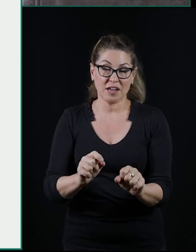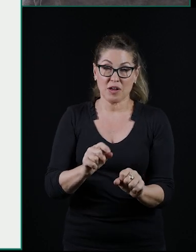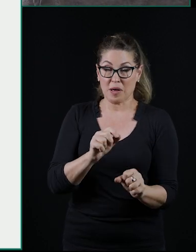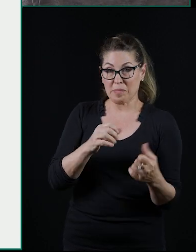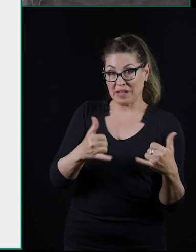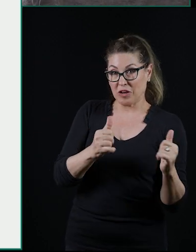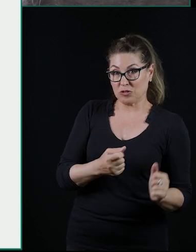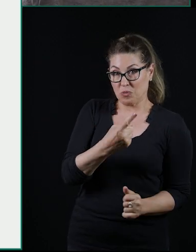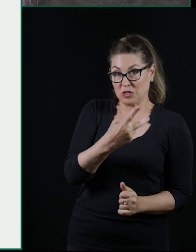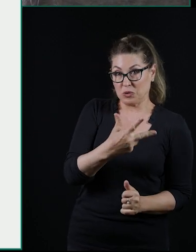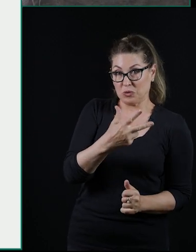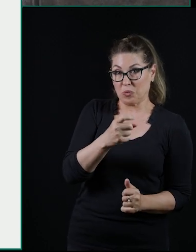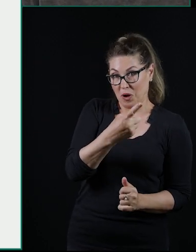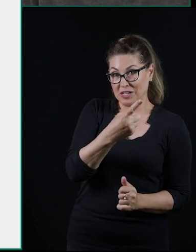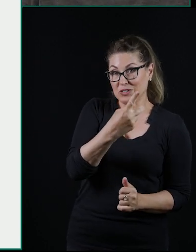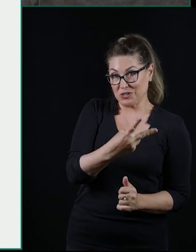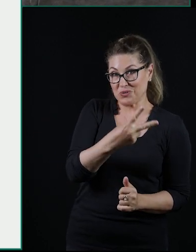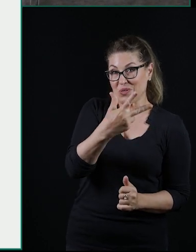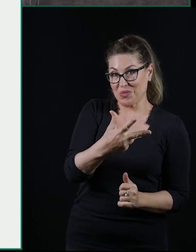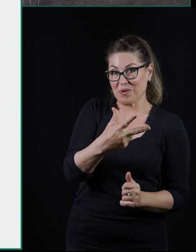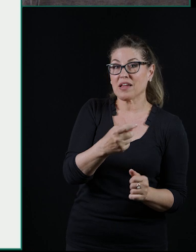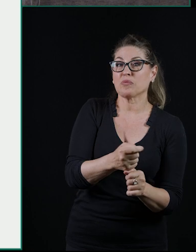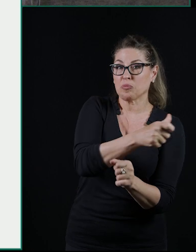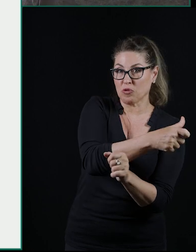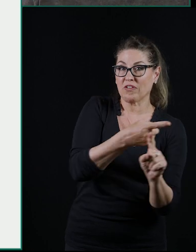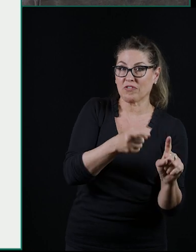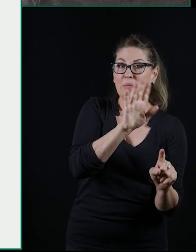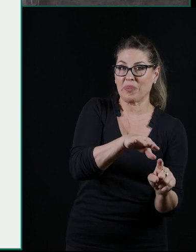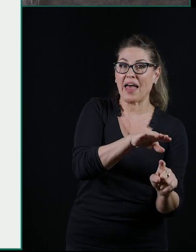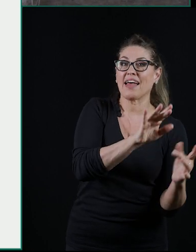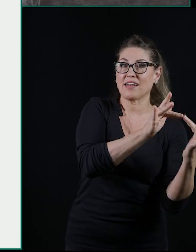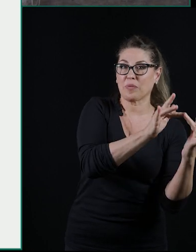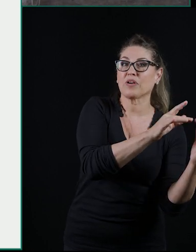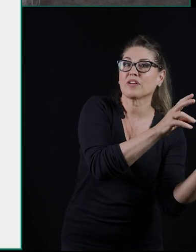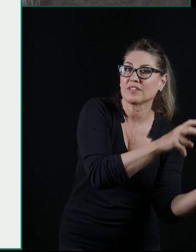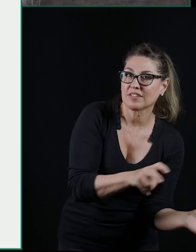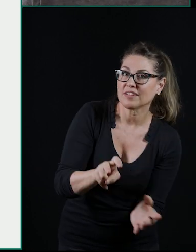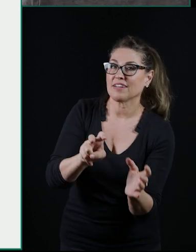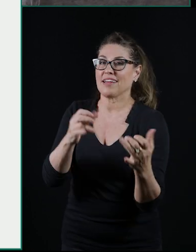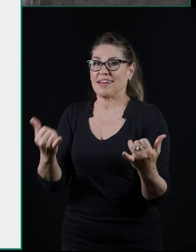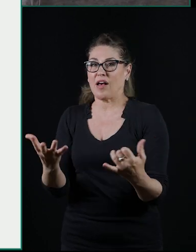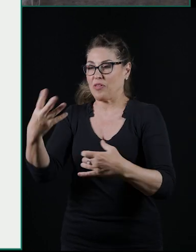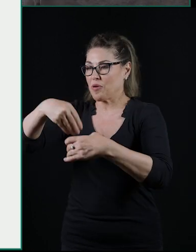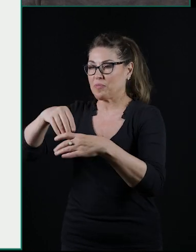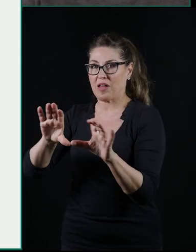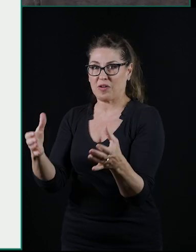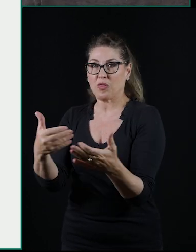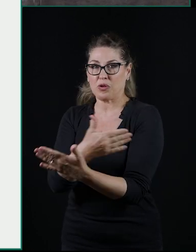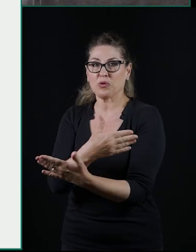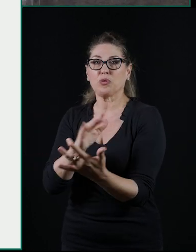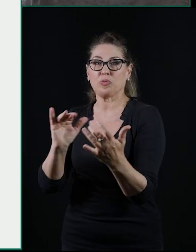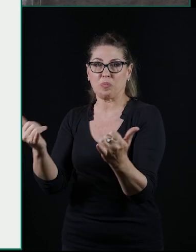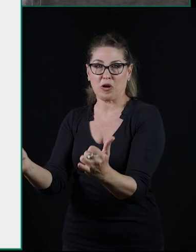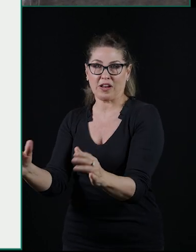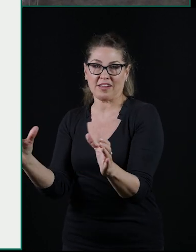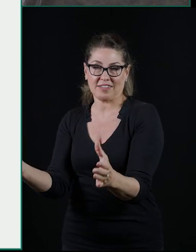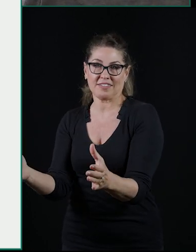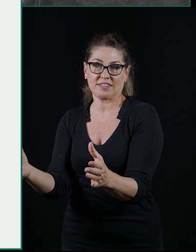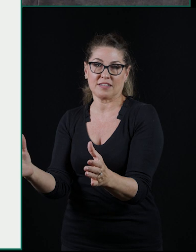from their original Friend's party. And now they belong to this new party, but players four